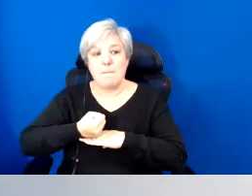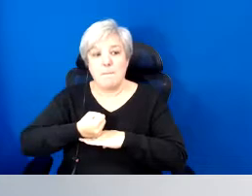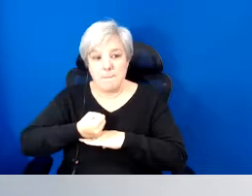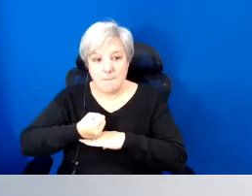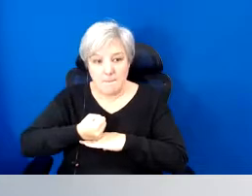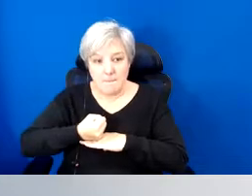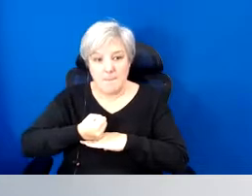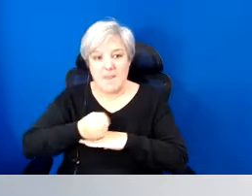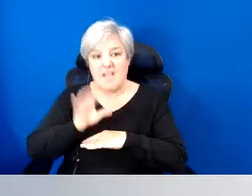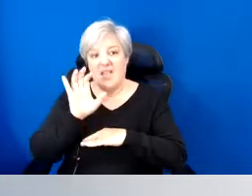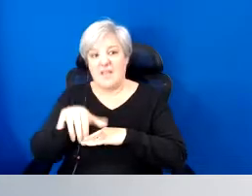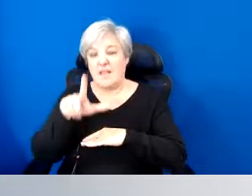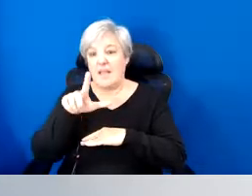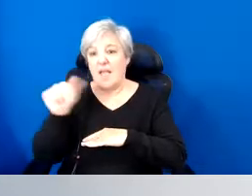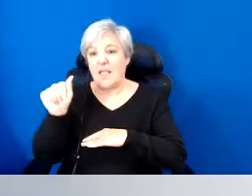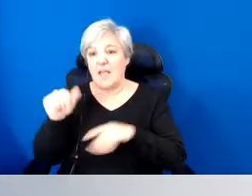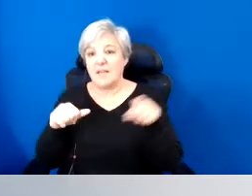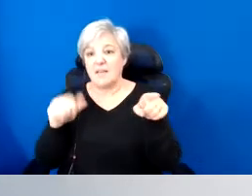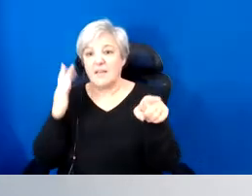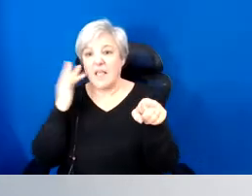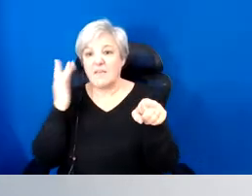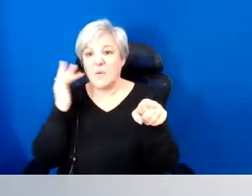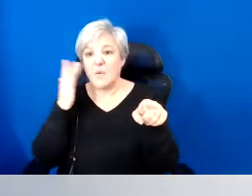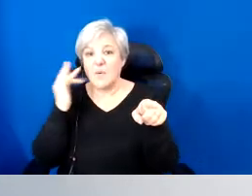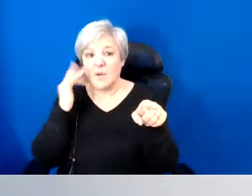This is L.A. Not sure of any of you have driven in L.A., but